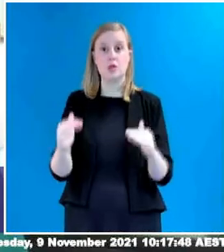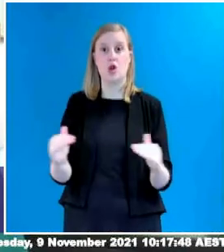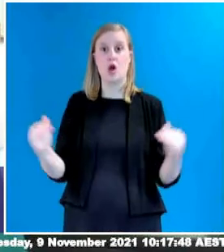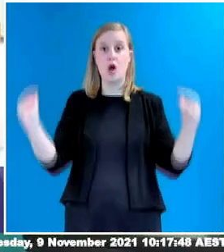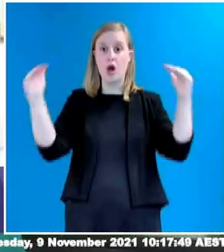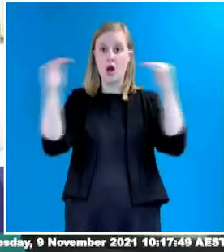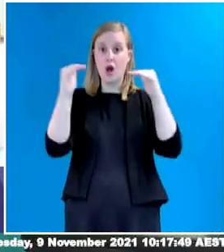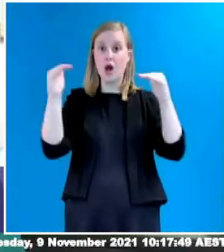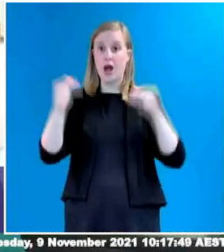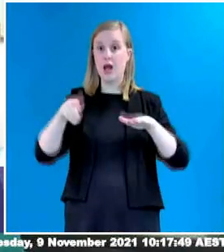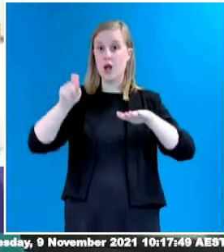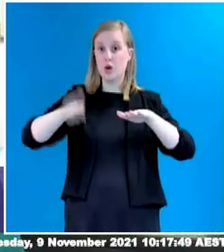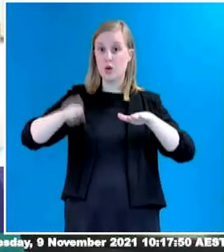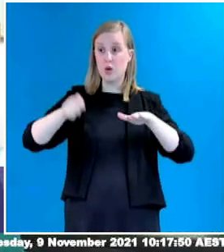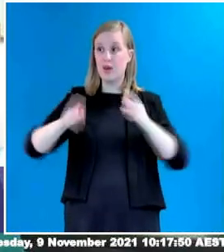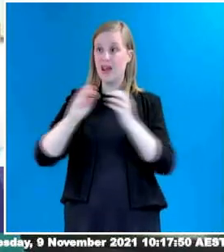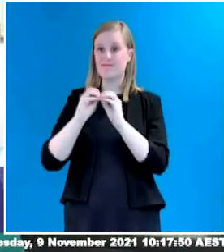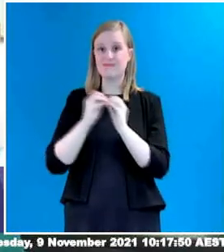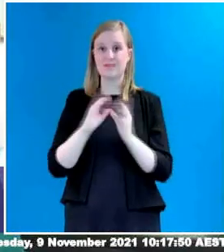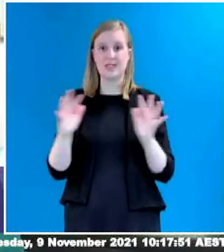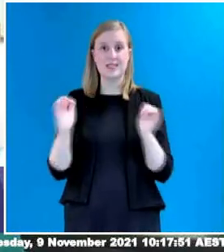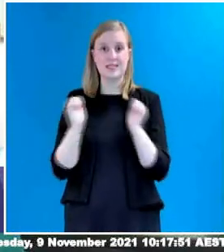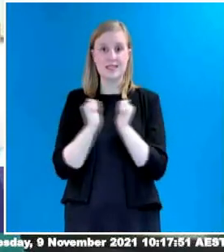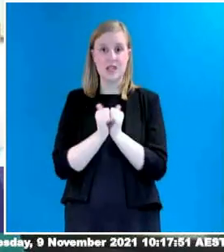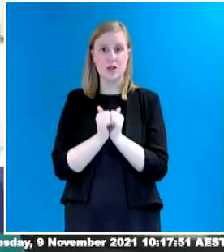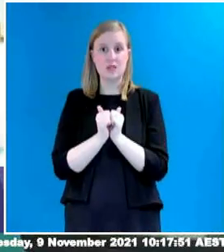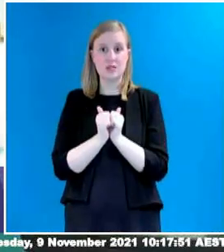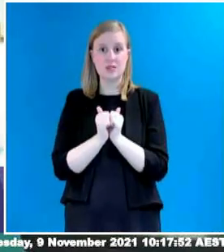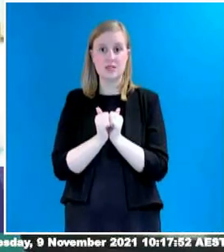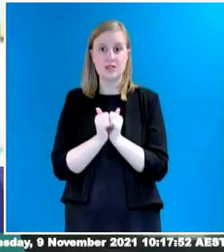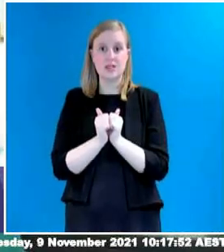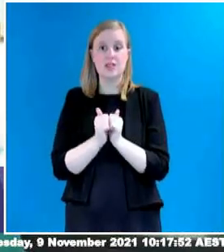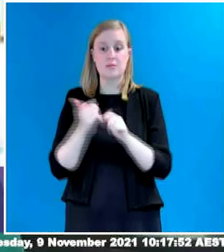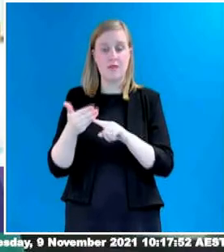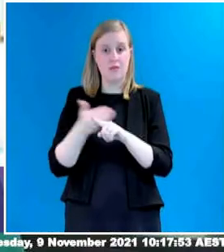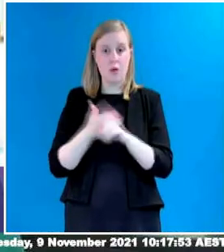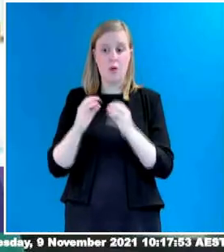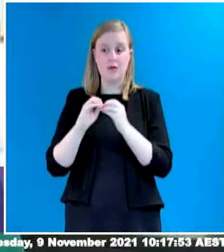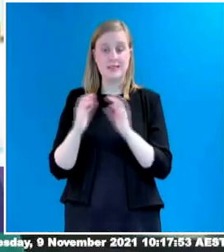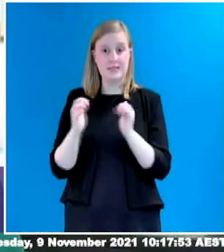I take that as an indicator it may have won in the High Court is why it settled.